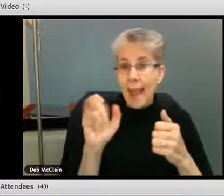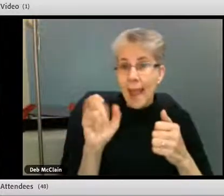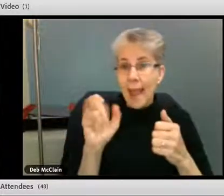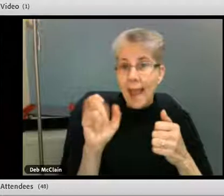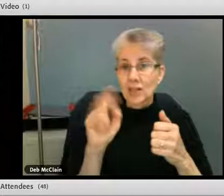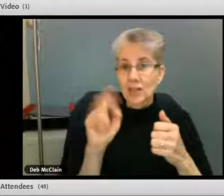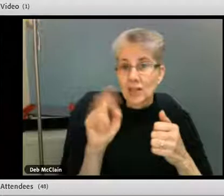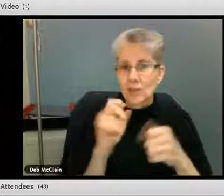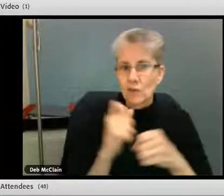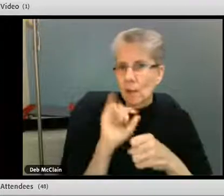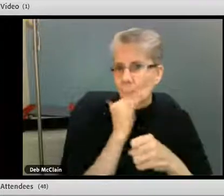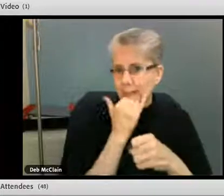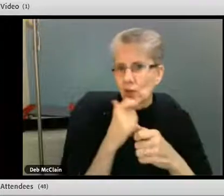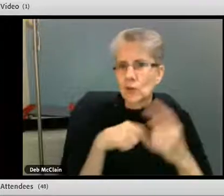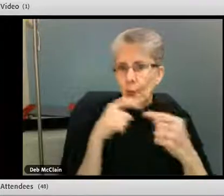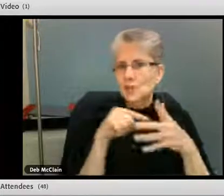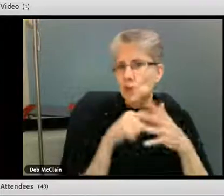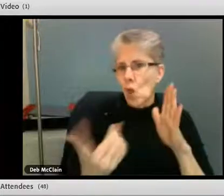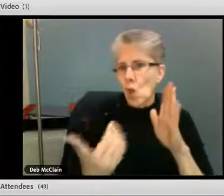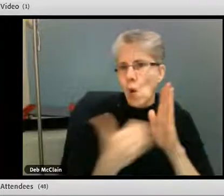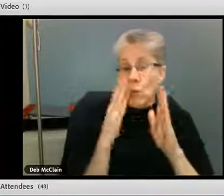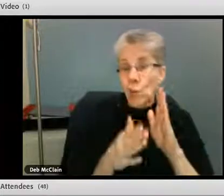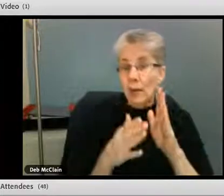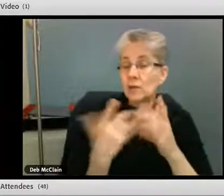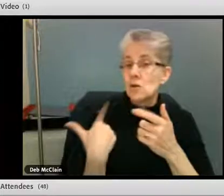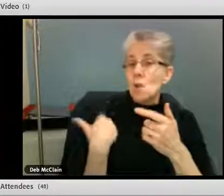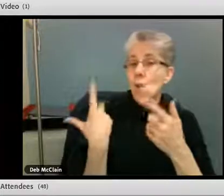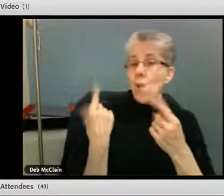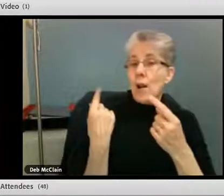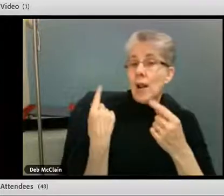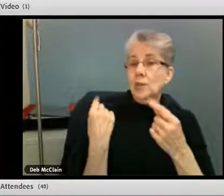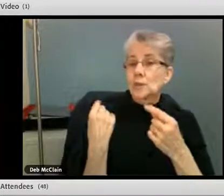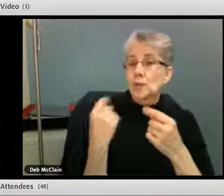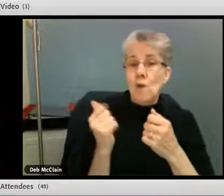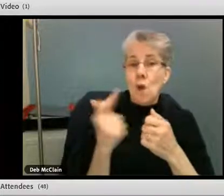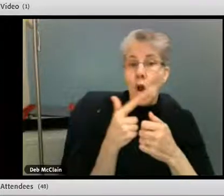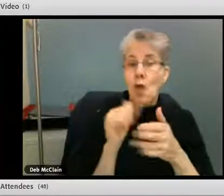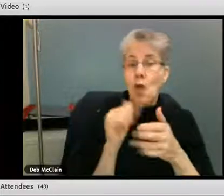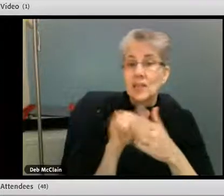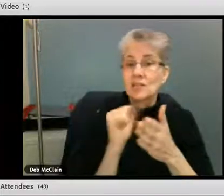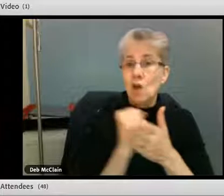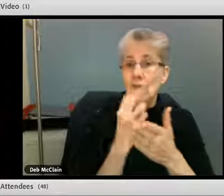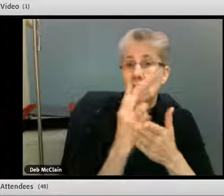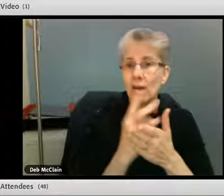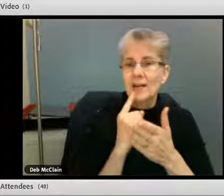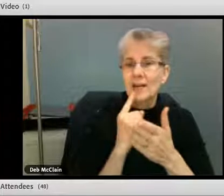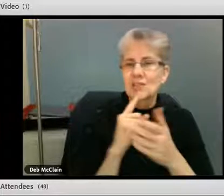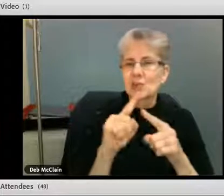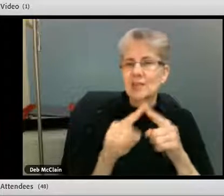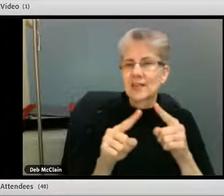What I find the best practice for all of these softwares is to do small, incremental changes. And that way, when I mess up,